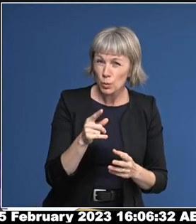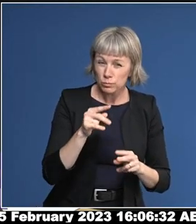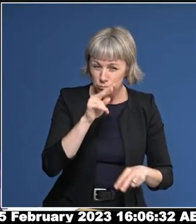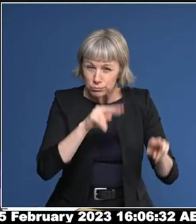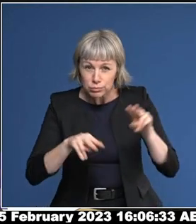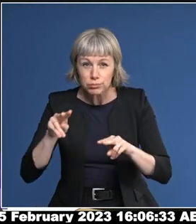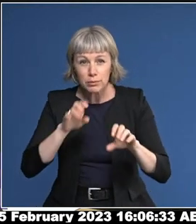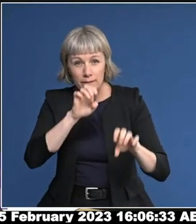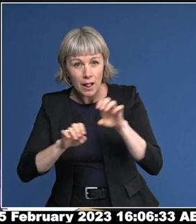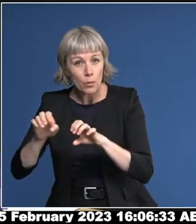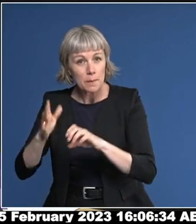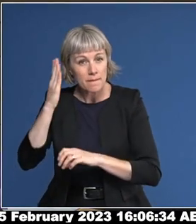would have access to in terms of our members.